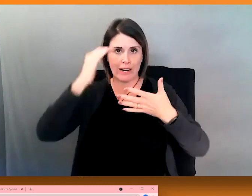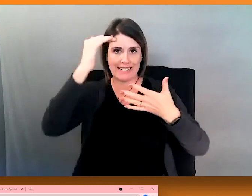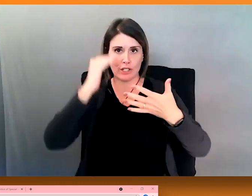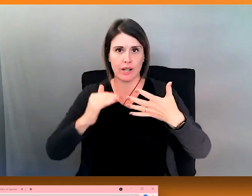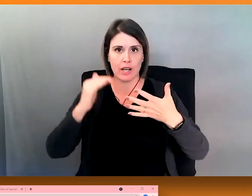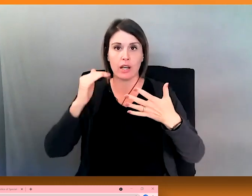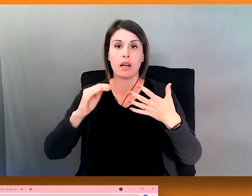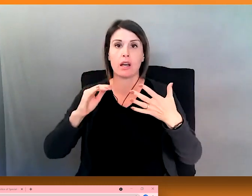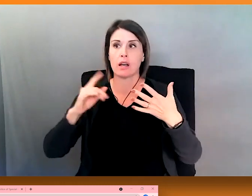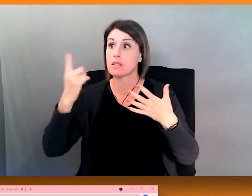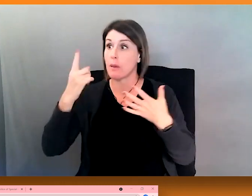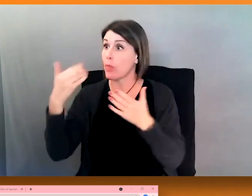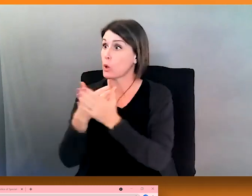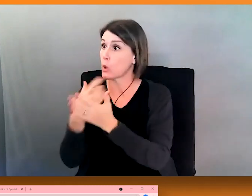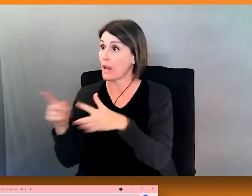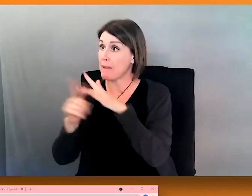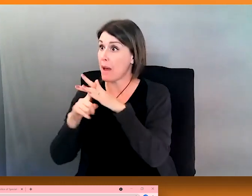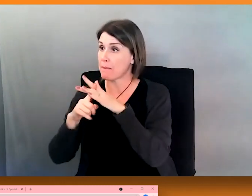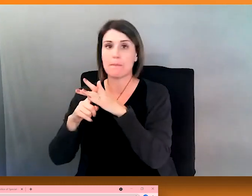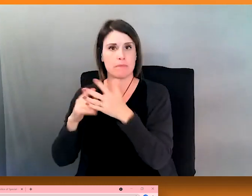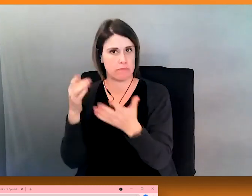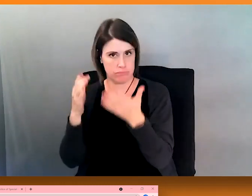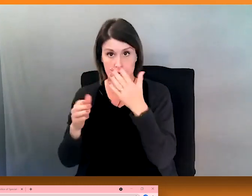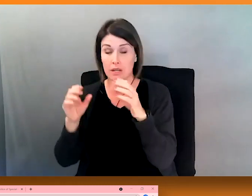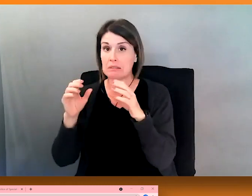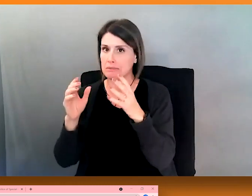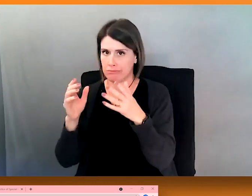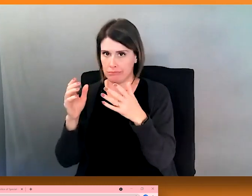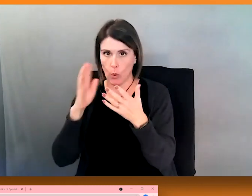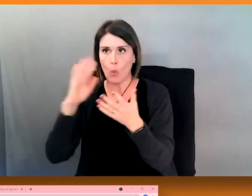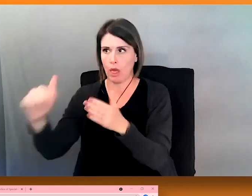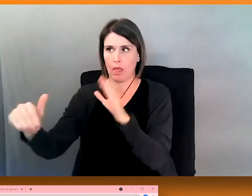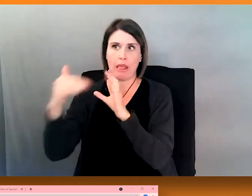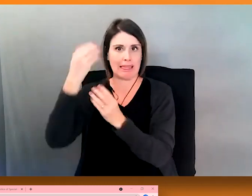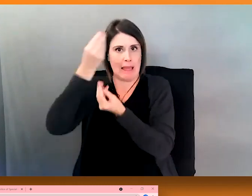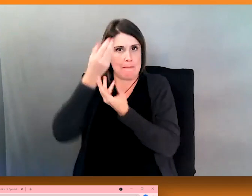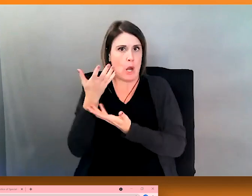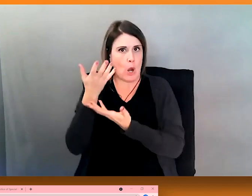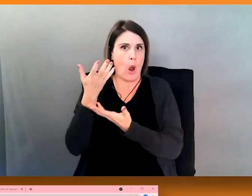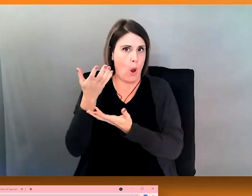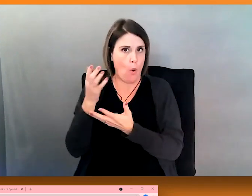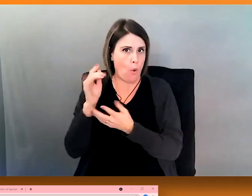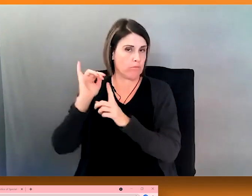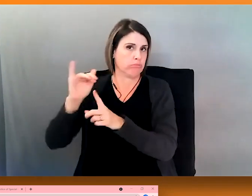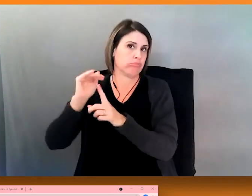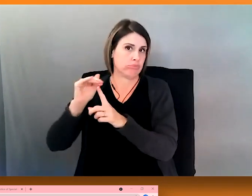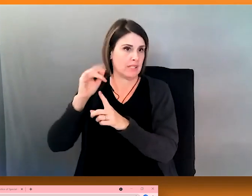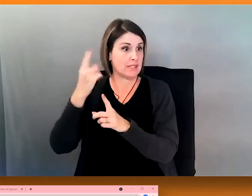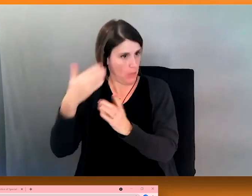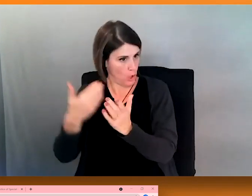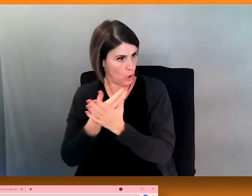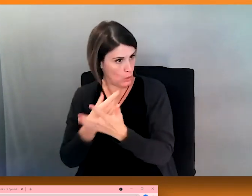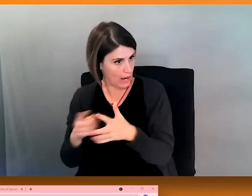so you can get alerts never every day, every Monday,